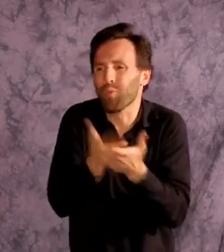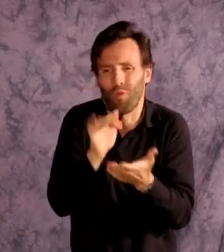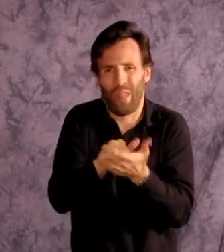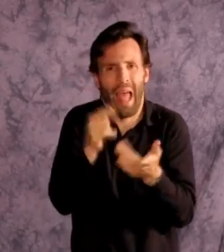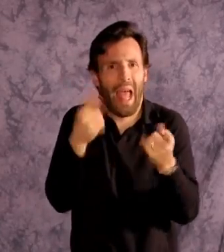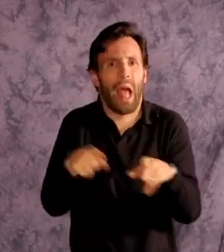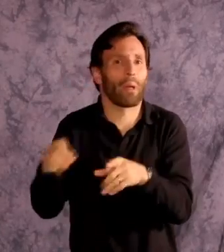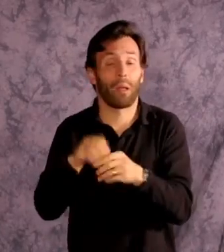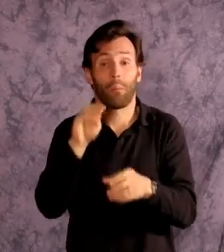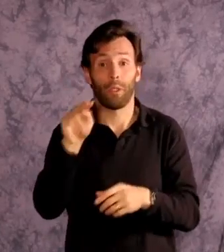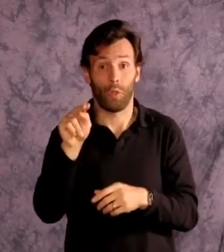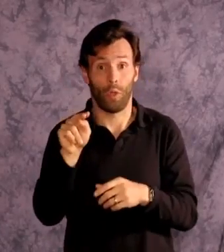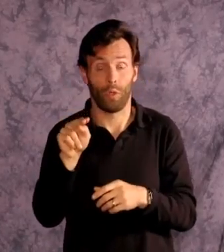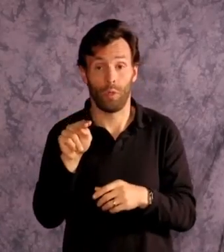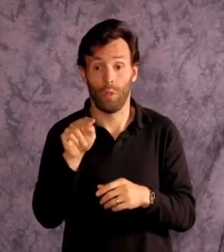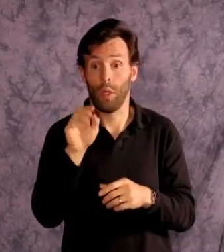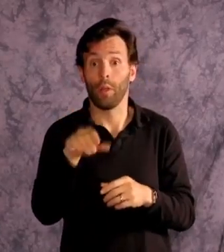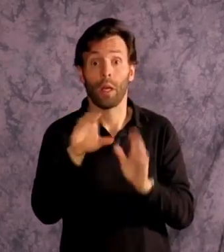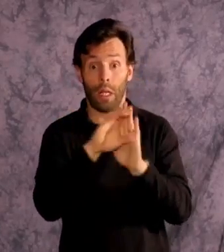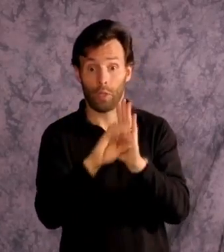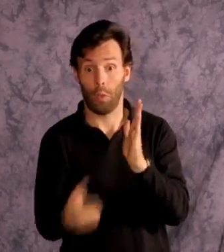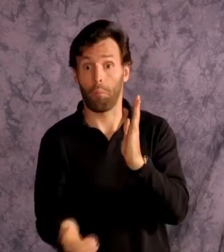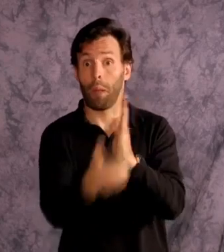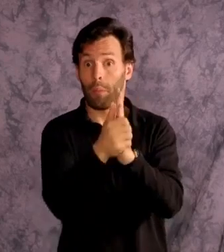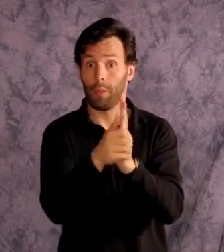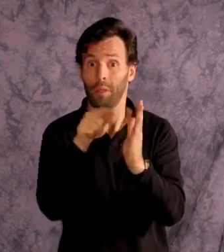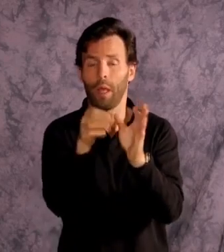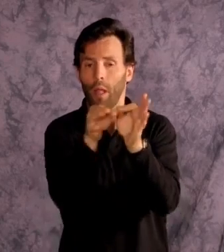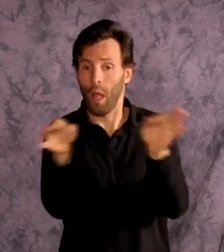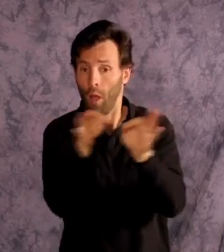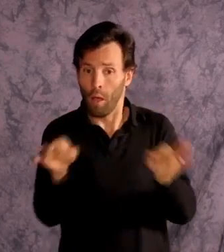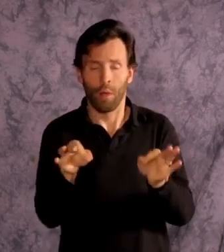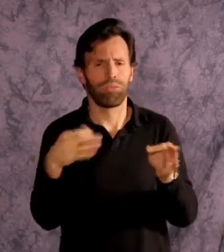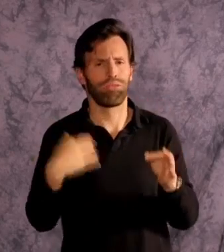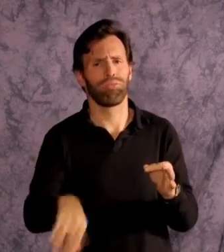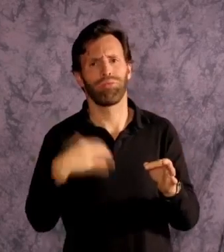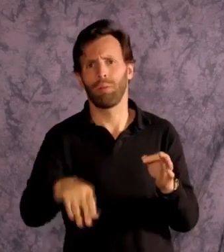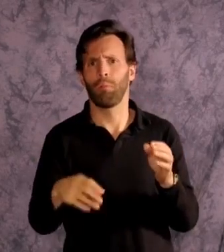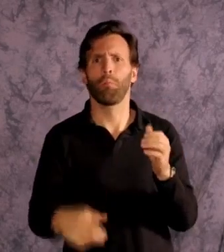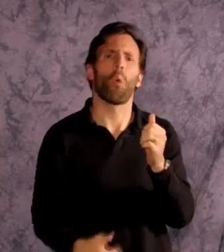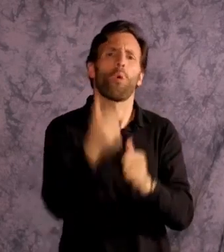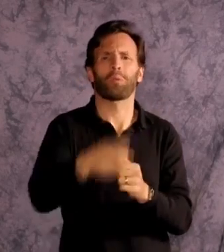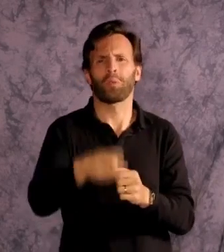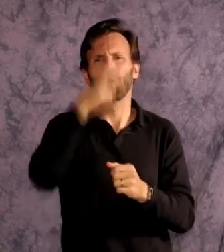Voter impersonation. The amendment's wording would make Minnesota